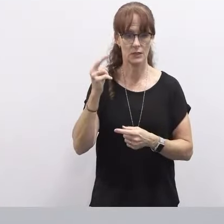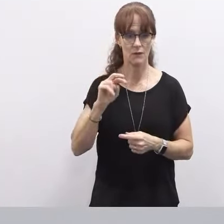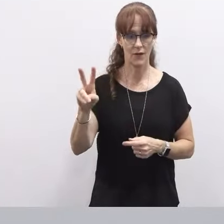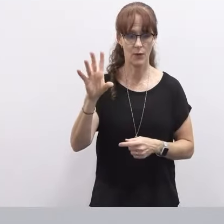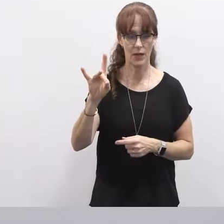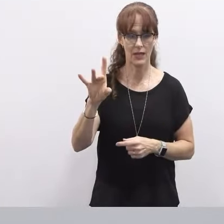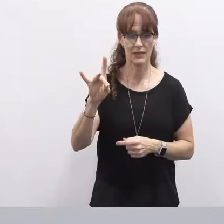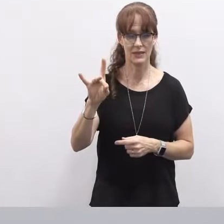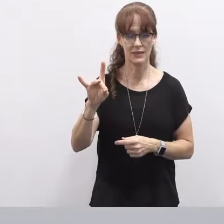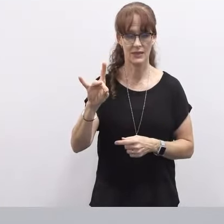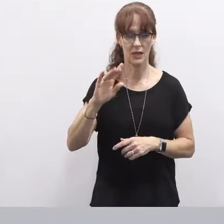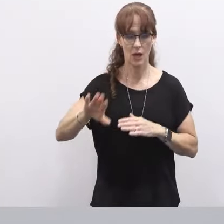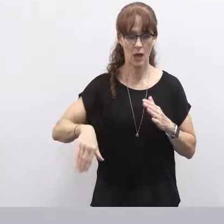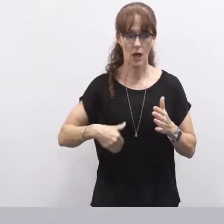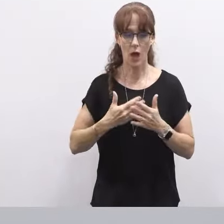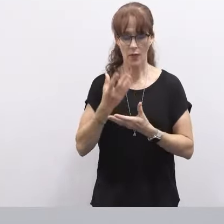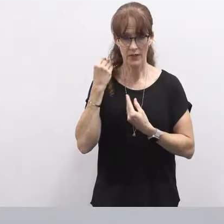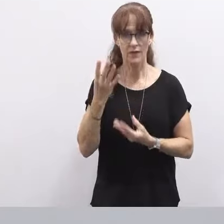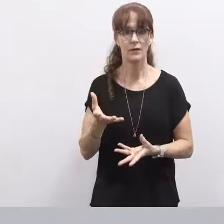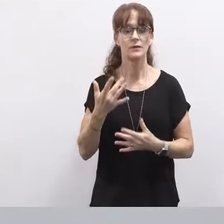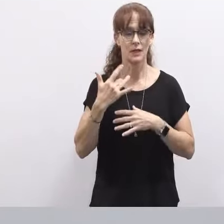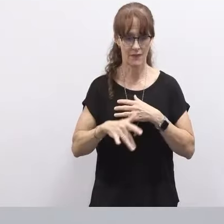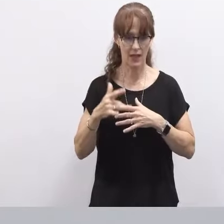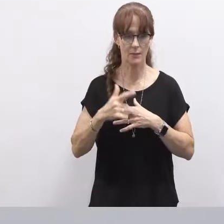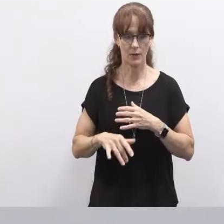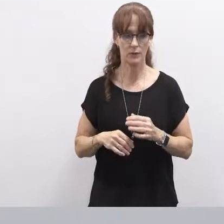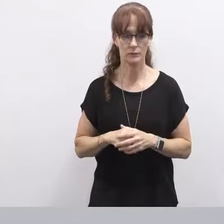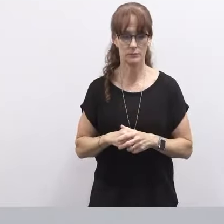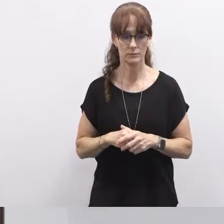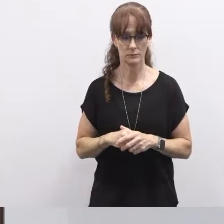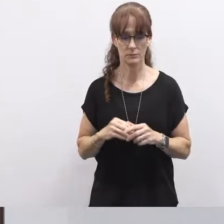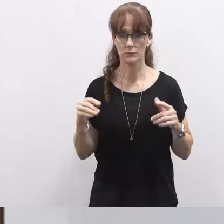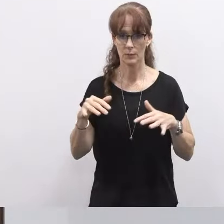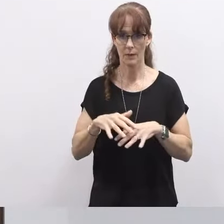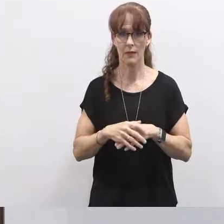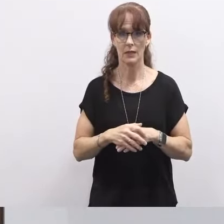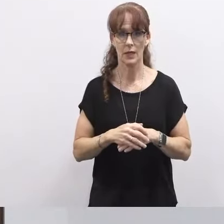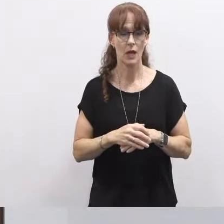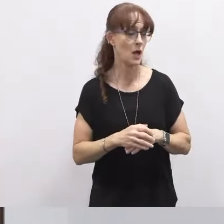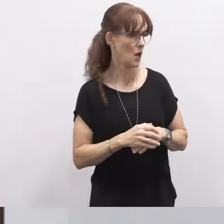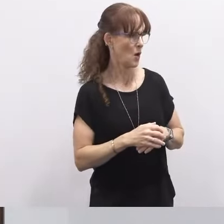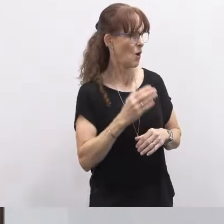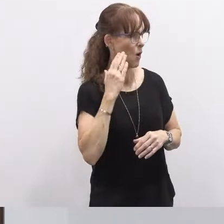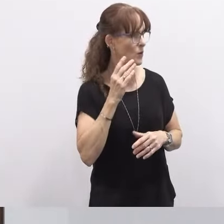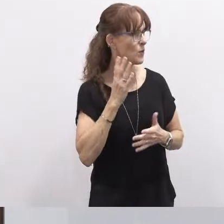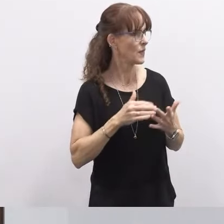Okay. - So all this information is available to the public. Correct, and so I knew this portion, but I'm talking about